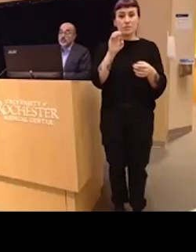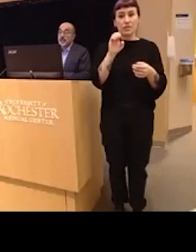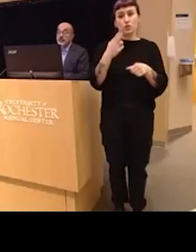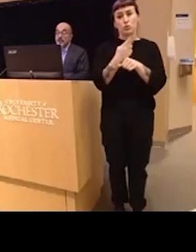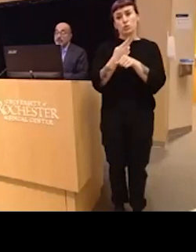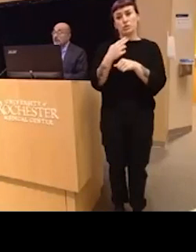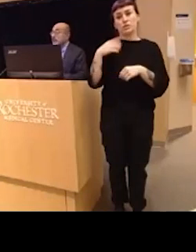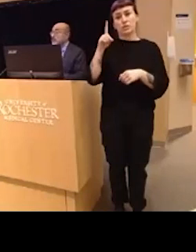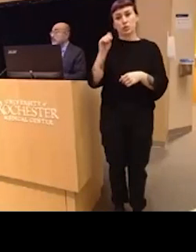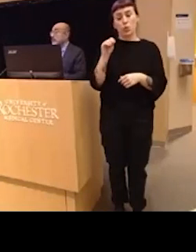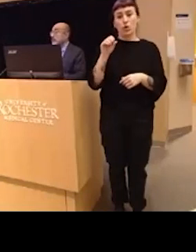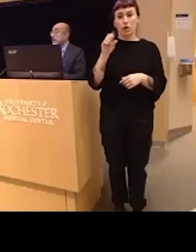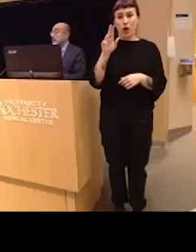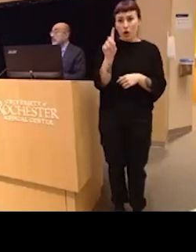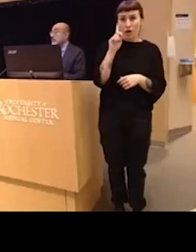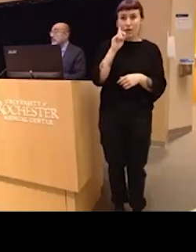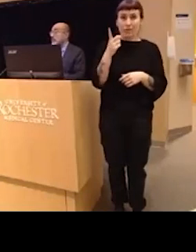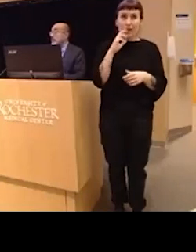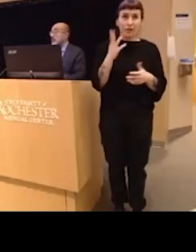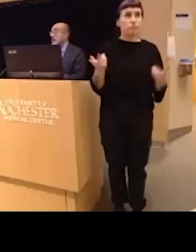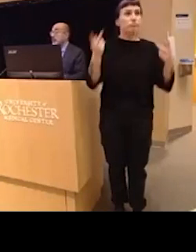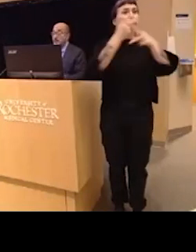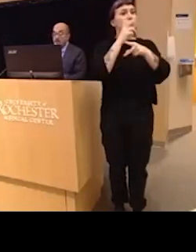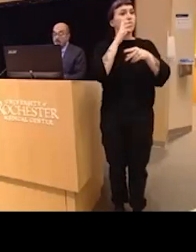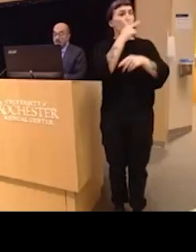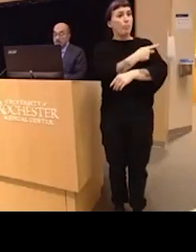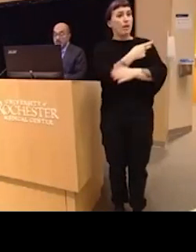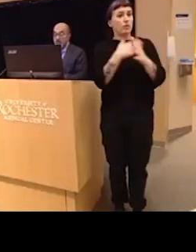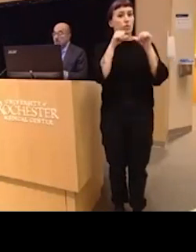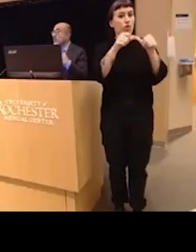which is elevated in patients with chronic pain compared to uh healthy populations that's a whole